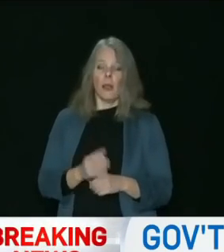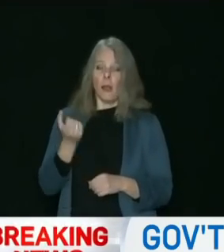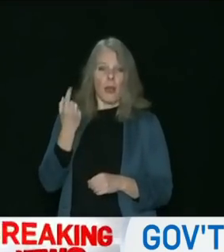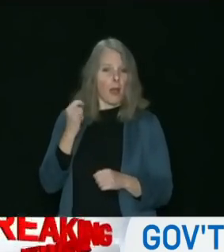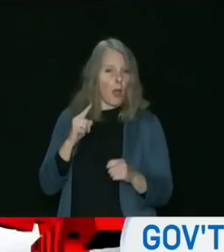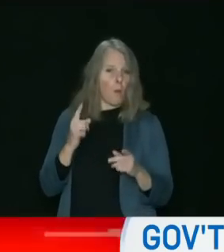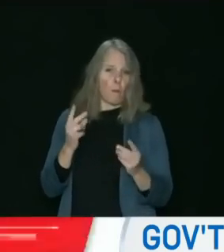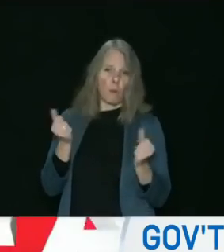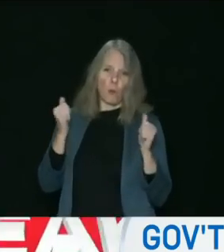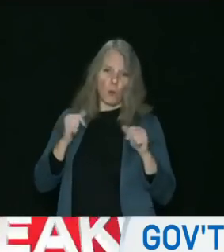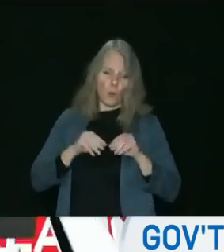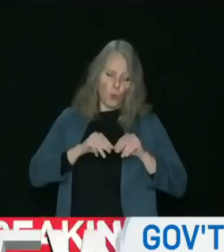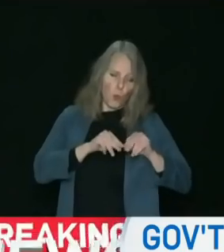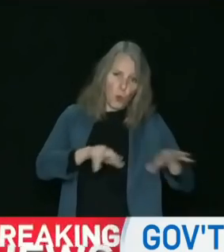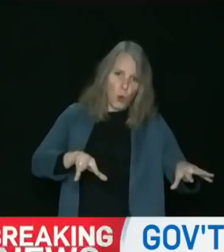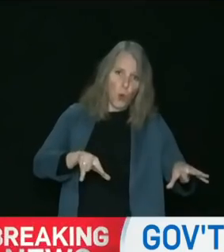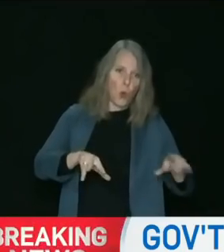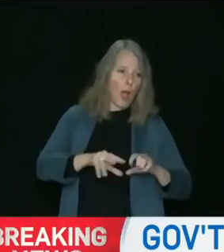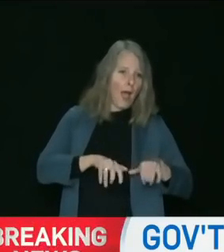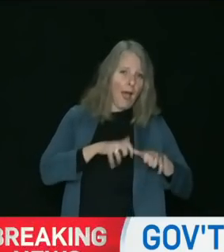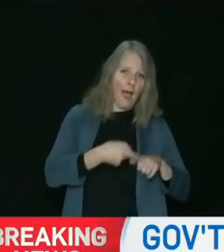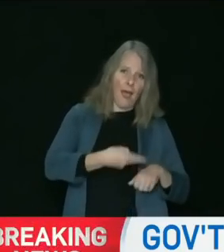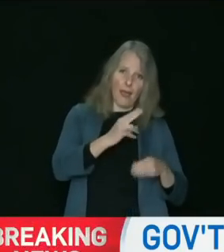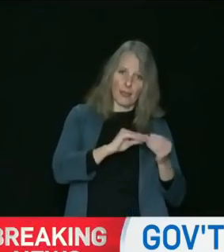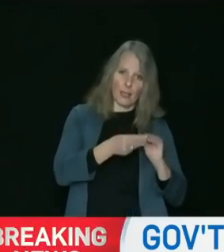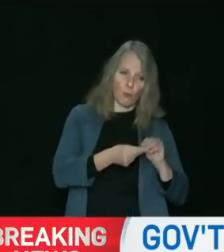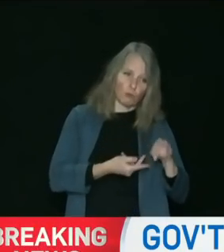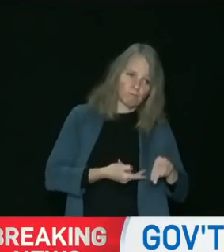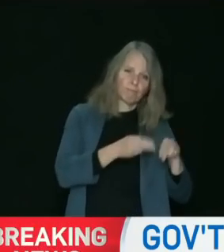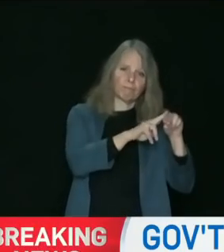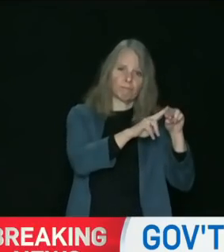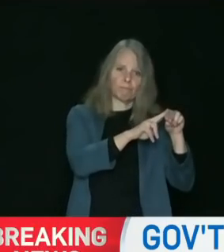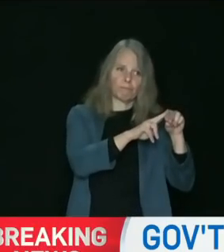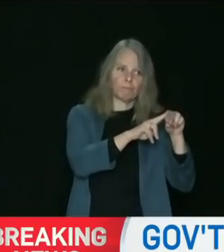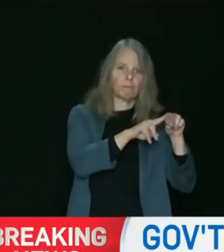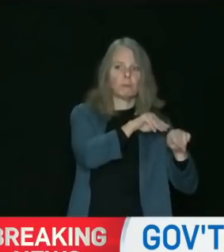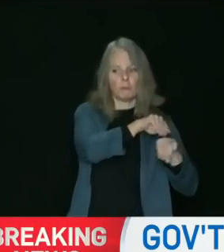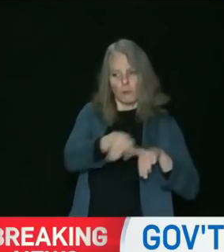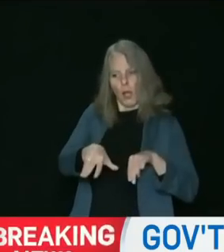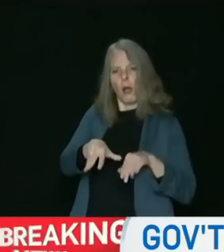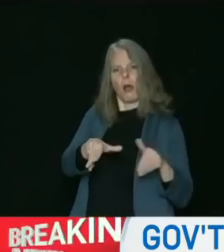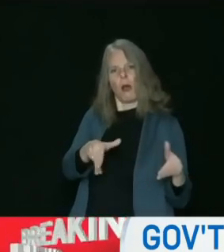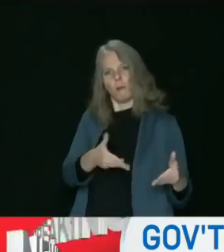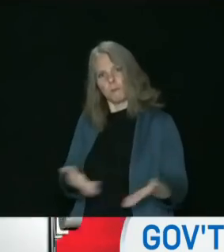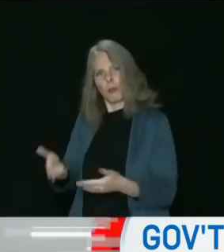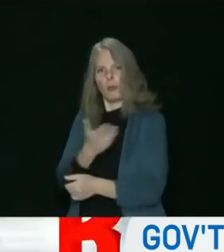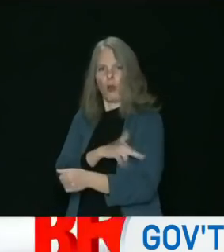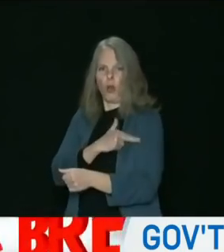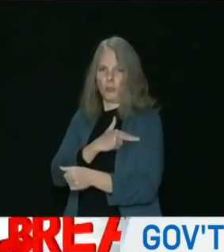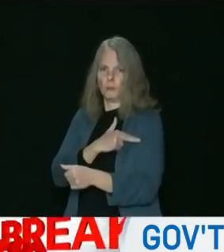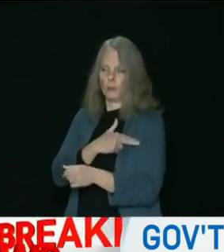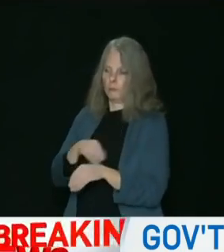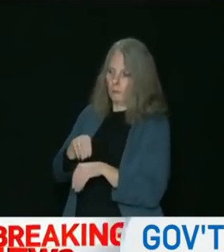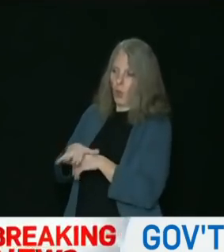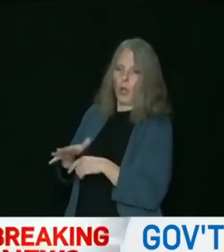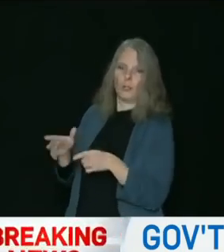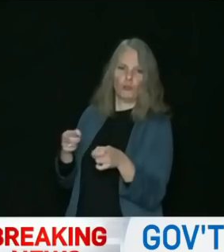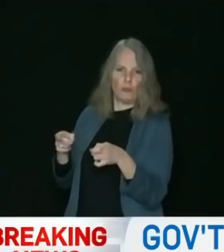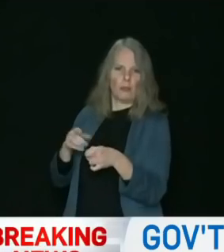INCREASE AT THE [INDISCERNIBLE] OF CASES. NEVERTHELESS, THE SOUTHERN ACCELERATION IN THE OMICRON